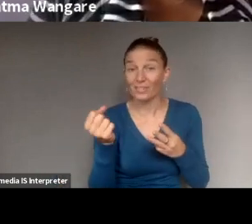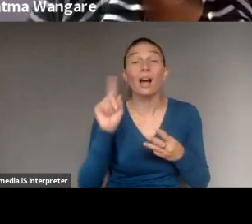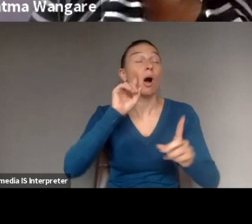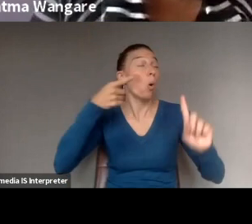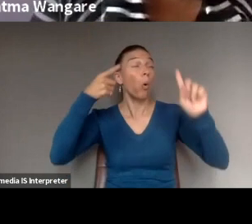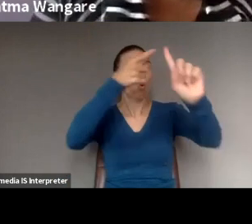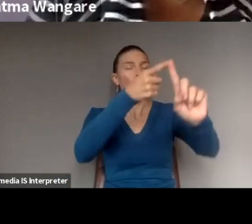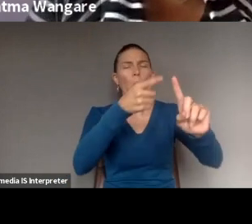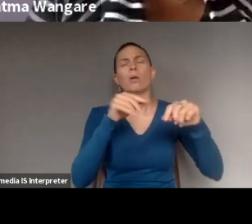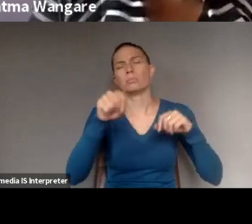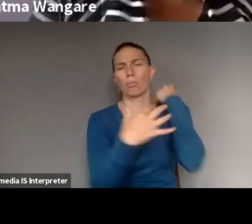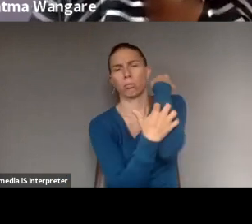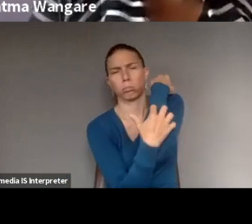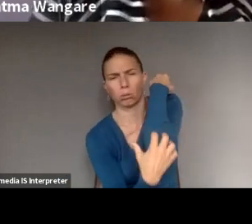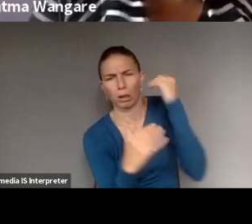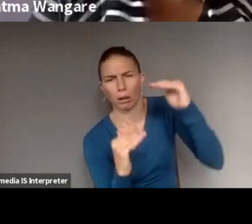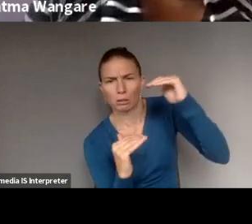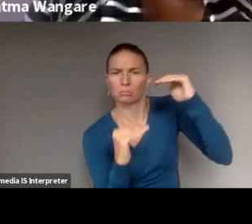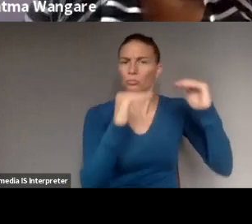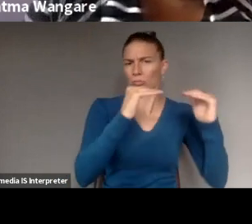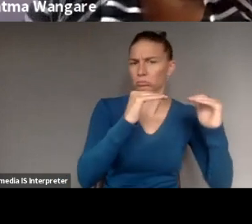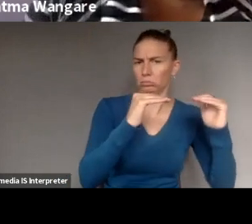But when we go to, you know, persons with severe disabilities,